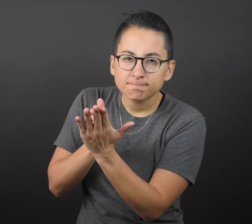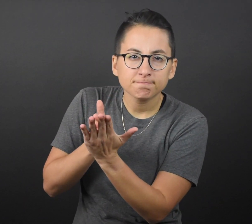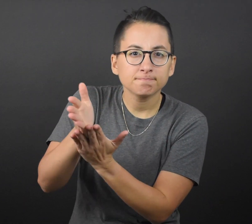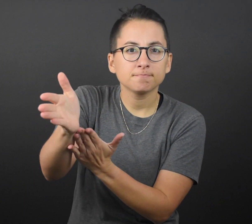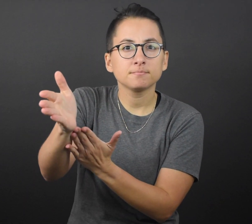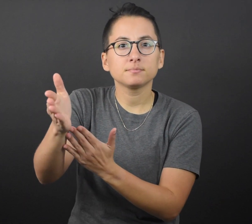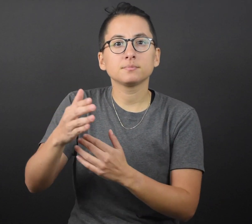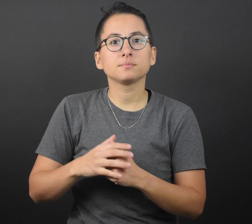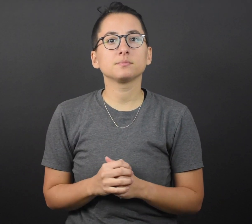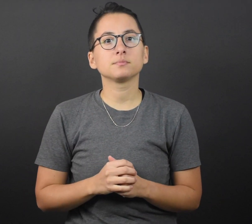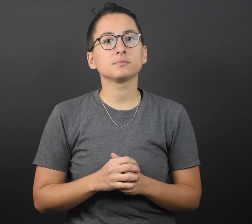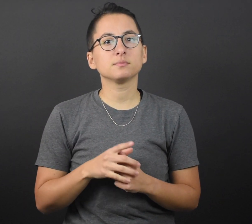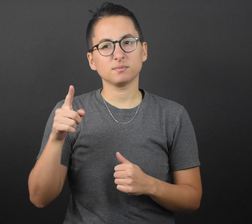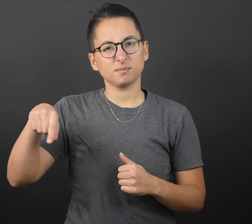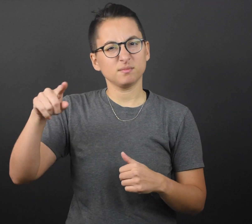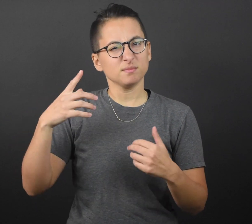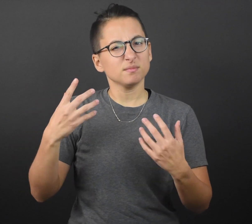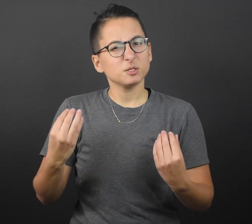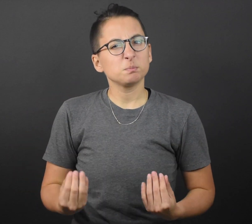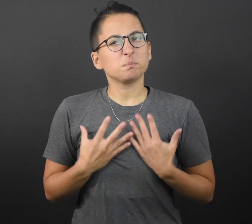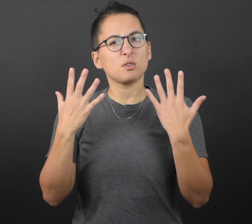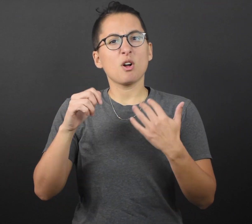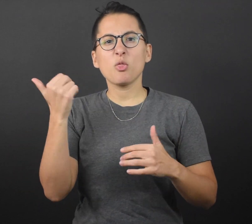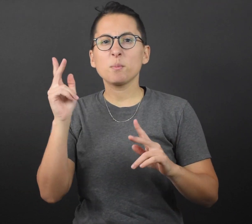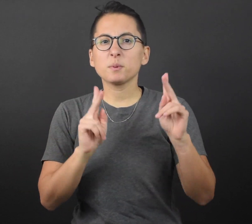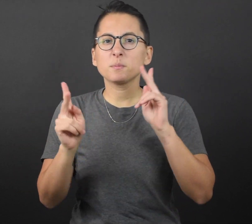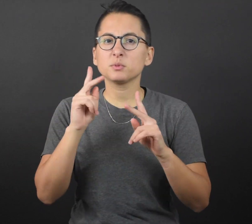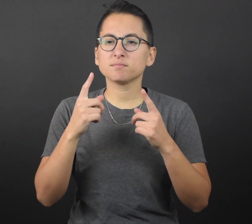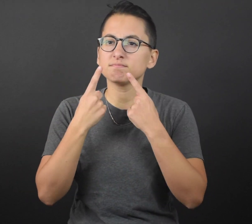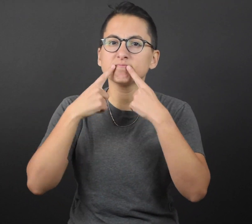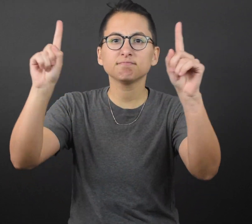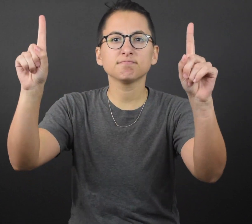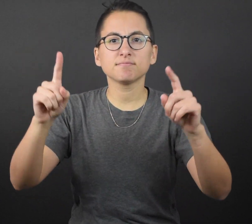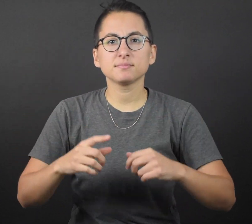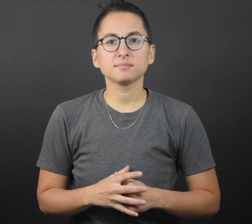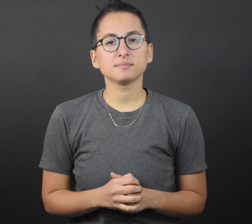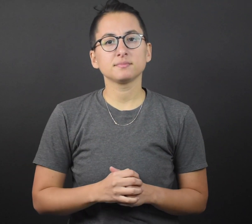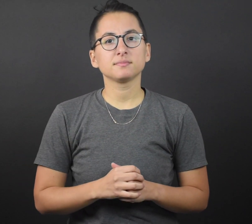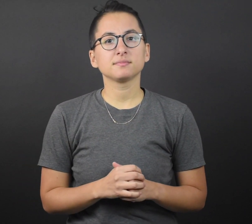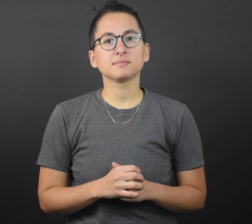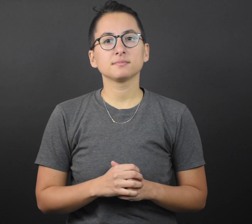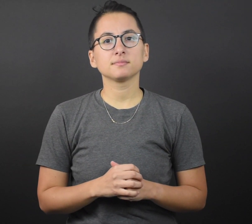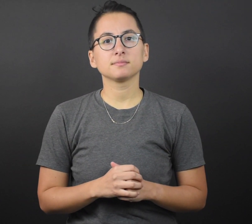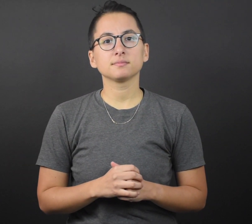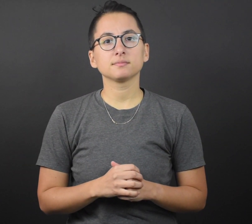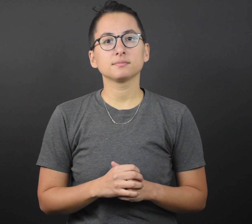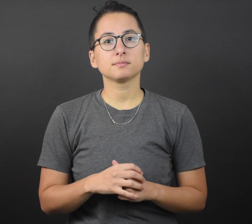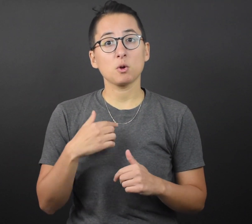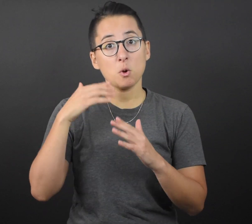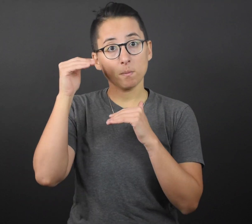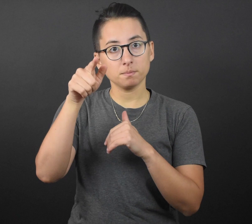communities’ history of resilience and perseverance, which has inspired others to achieve